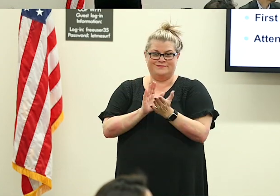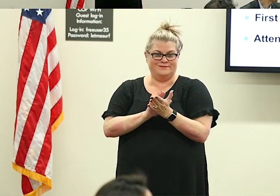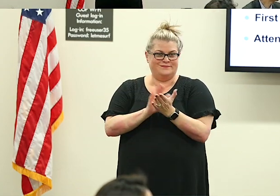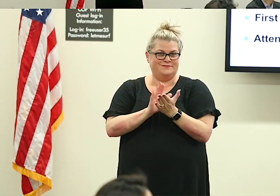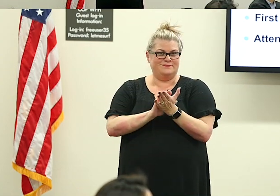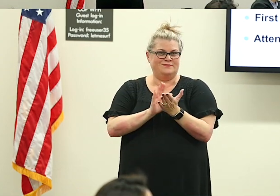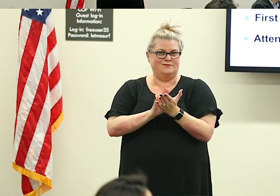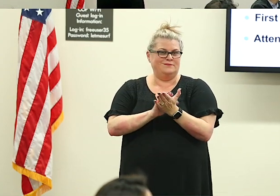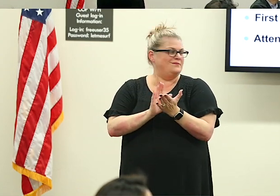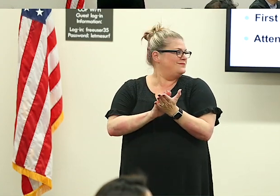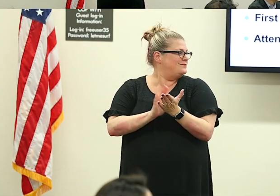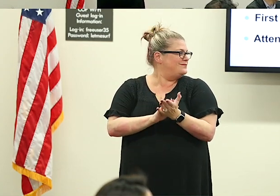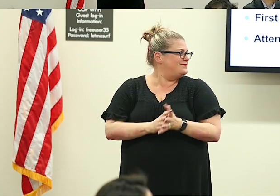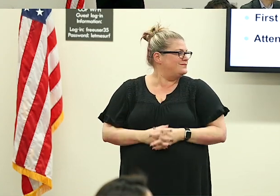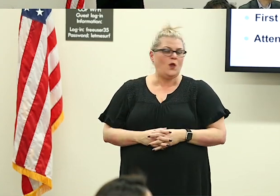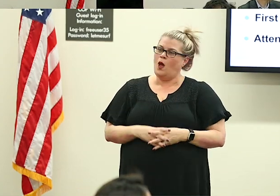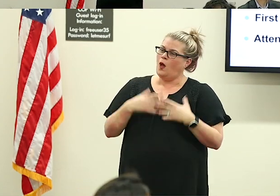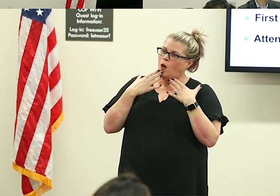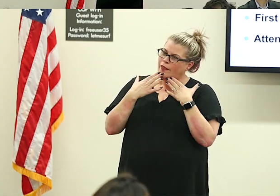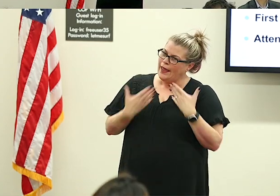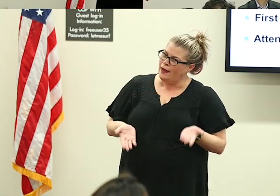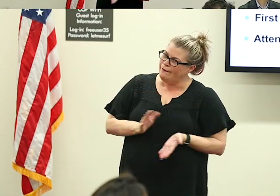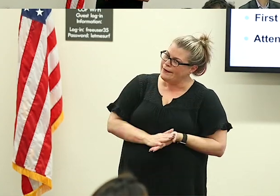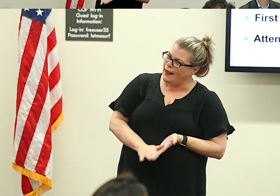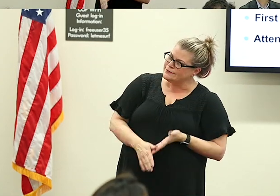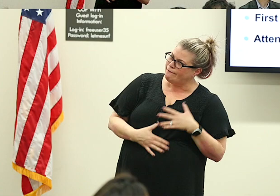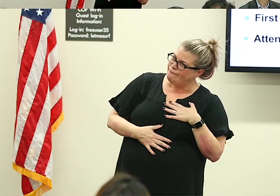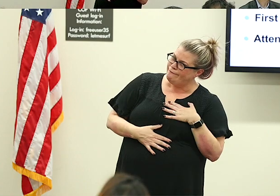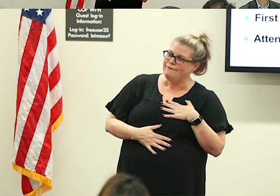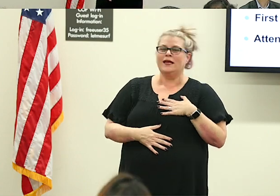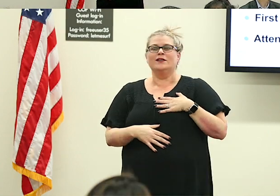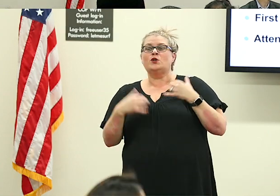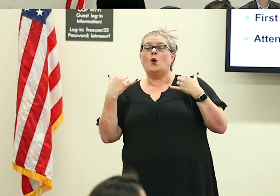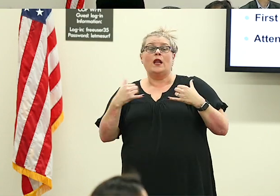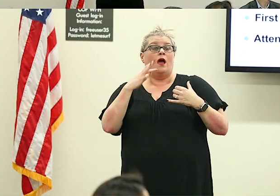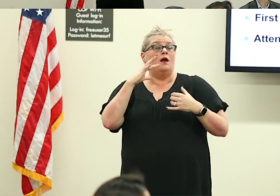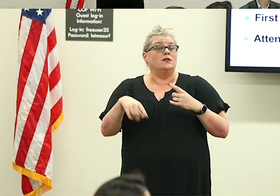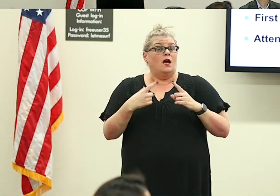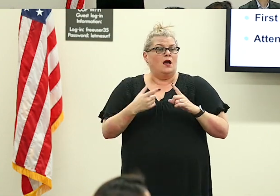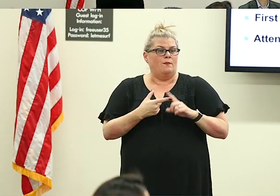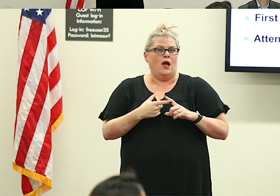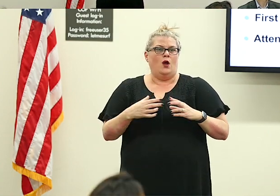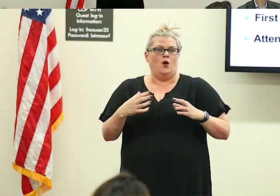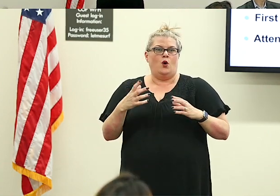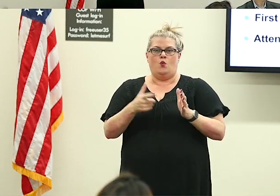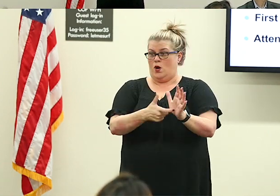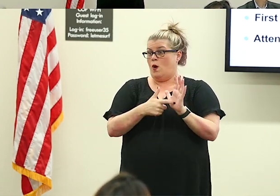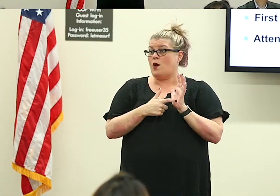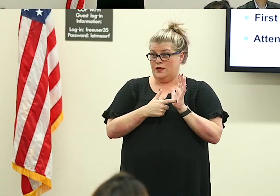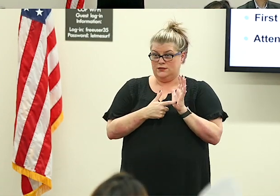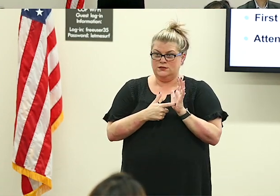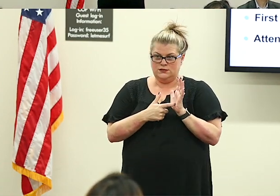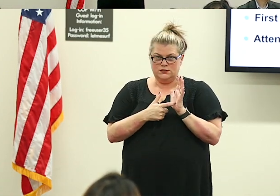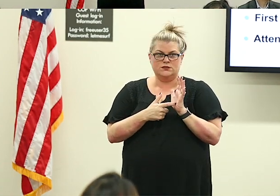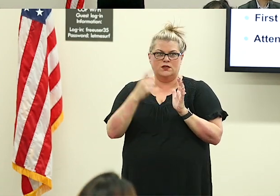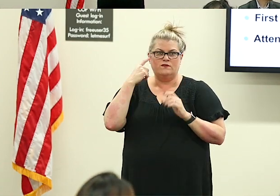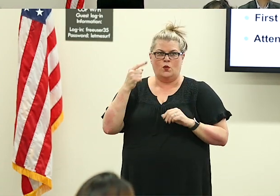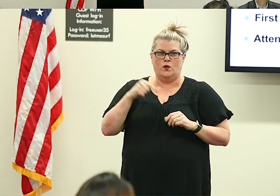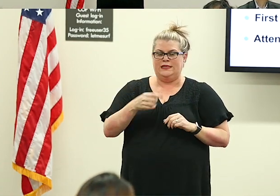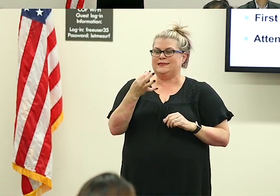Ah, thank yous. Okay, so let's talk about the requirements for these 19 homes first.